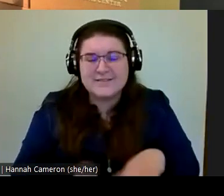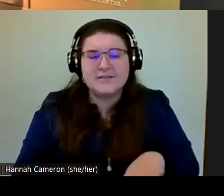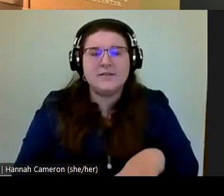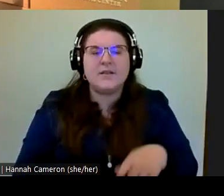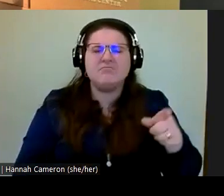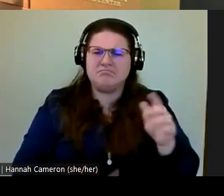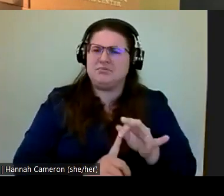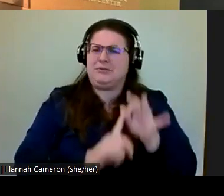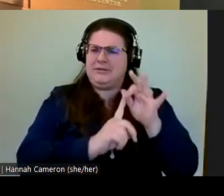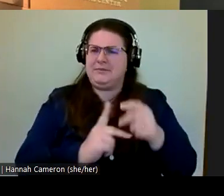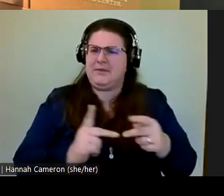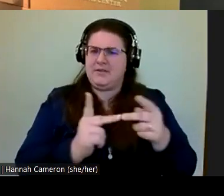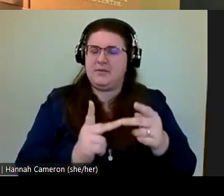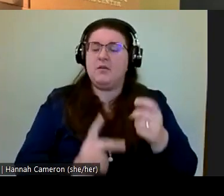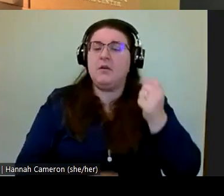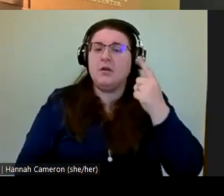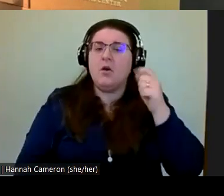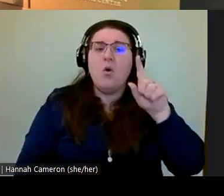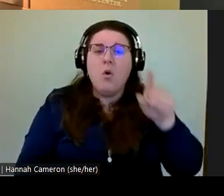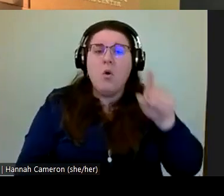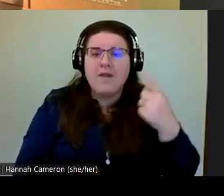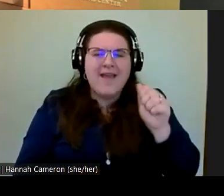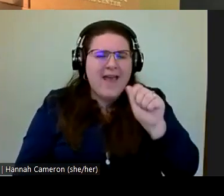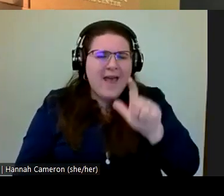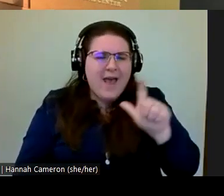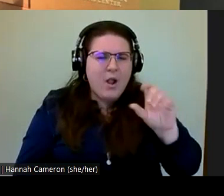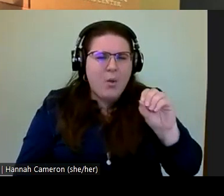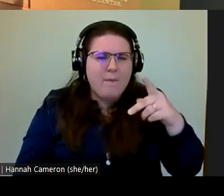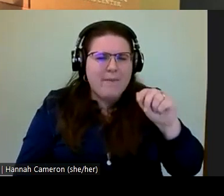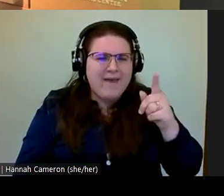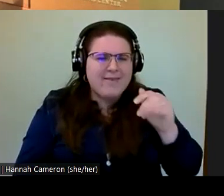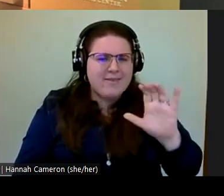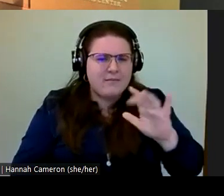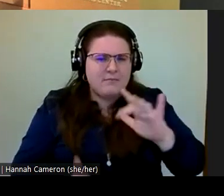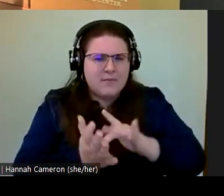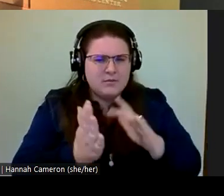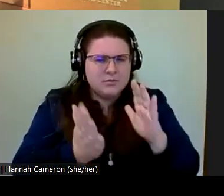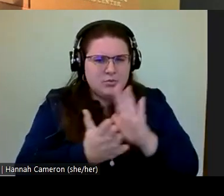we are the only Al apathic medical school with a Psychiatry department or a fstate region in